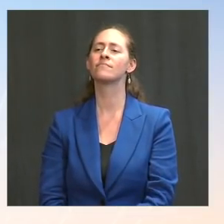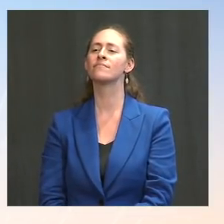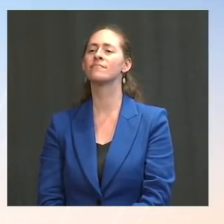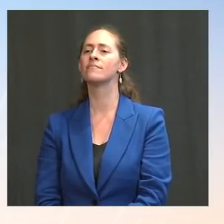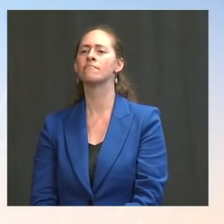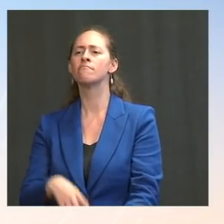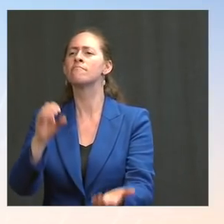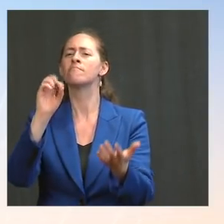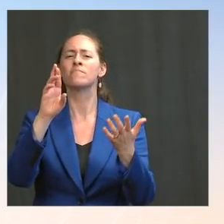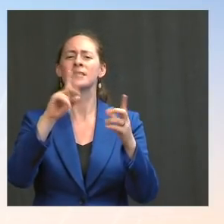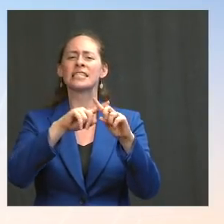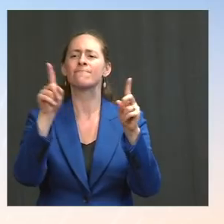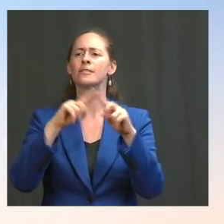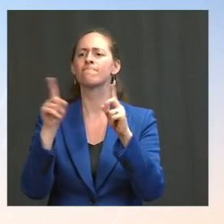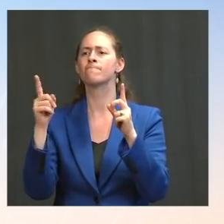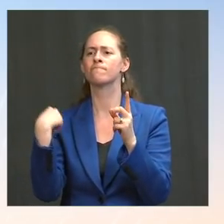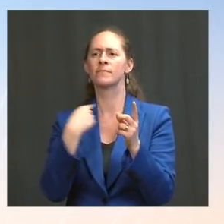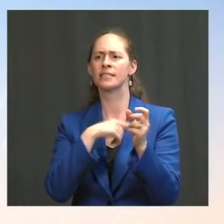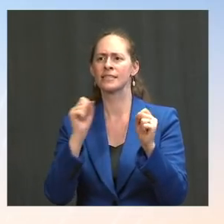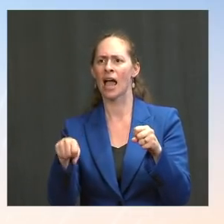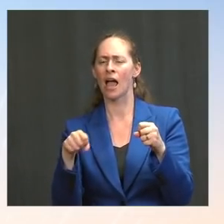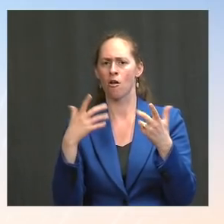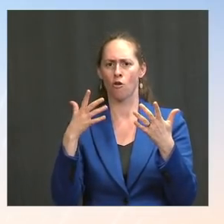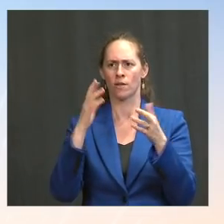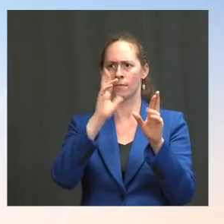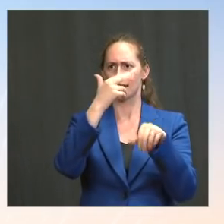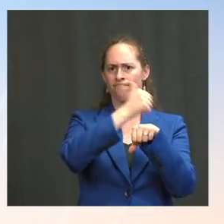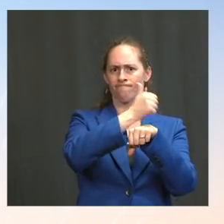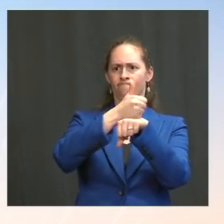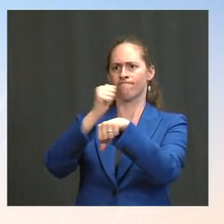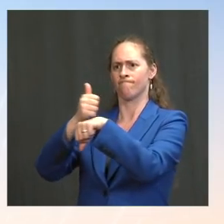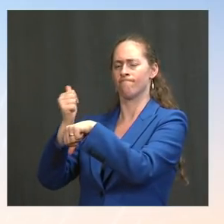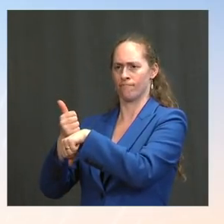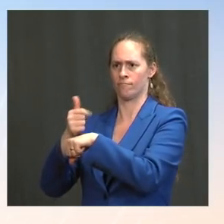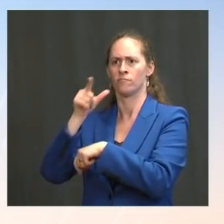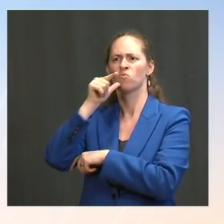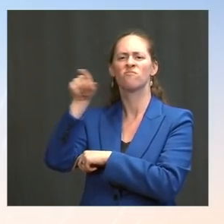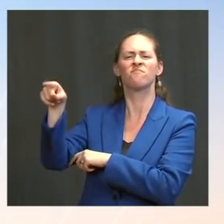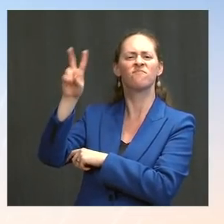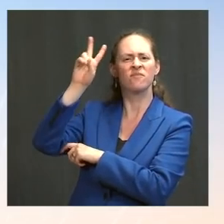whether that is actions taken by the Department of Justice that the Attorney General has already announced